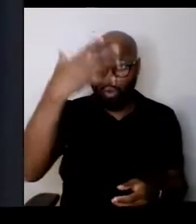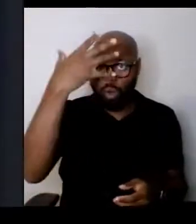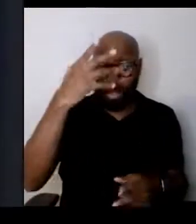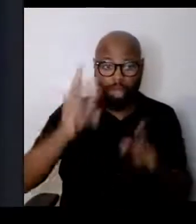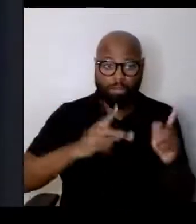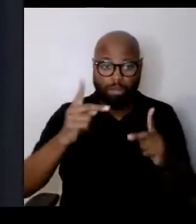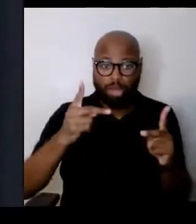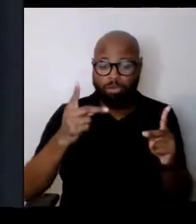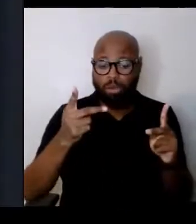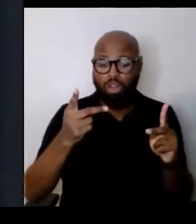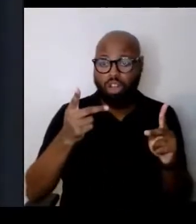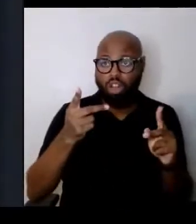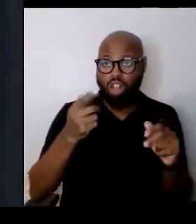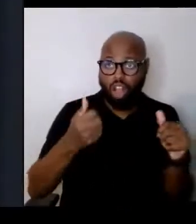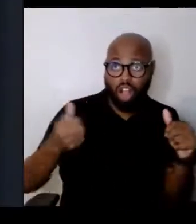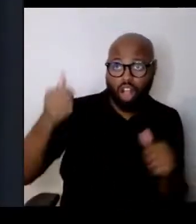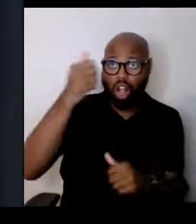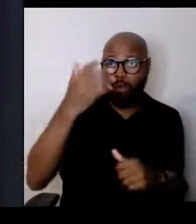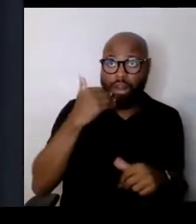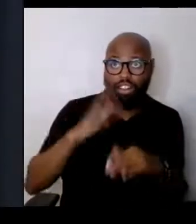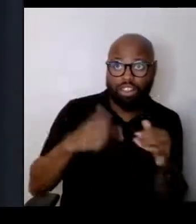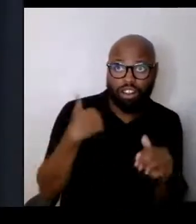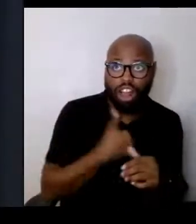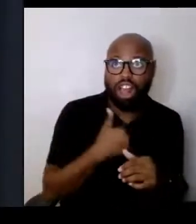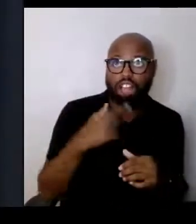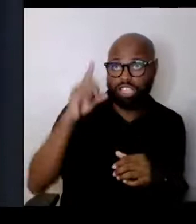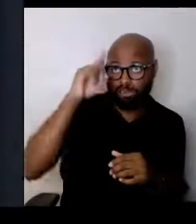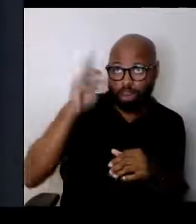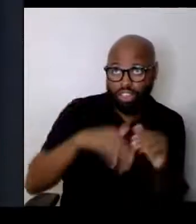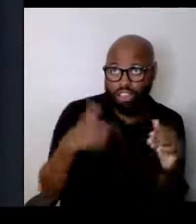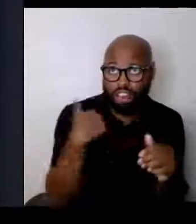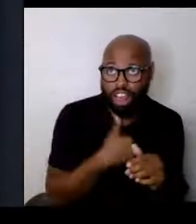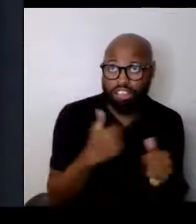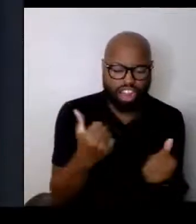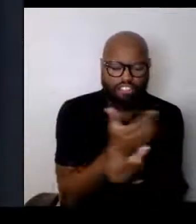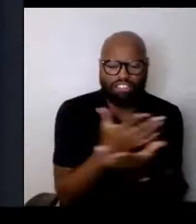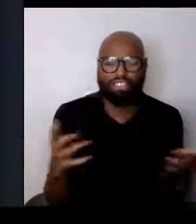smarter in everything because our minds have been colonized.